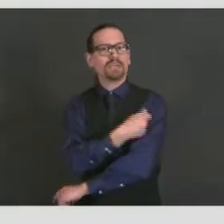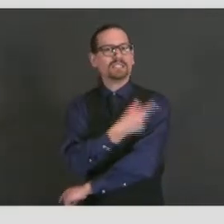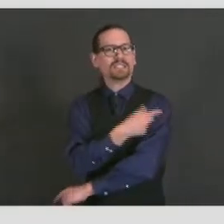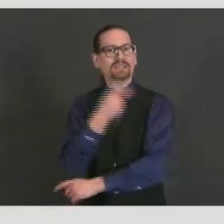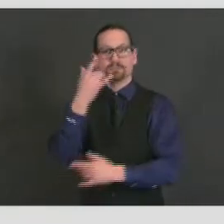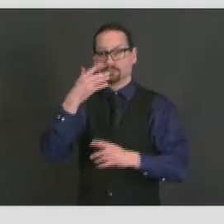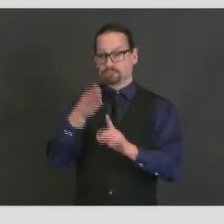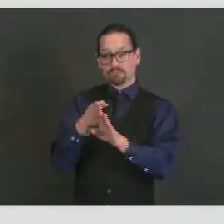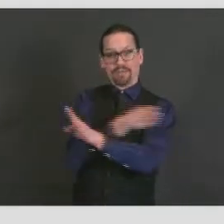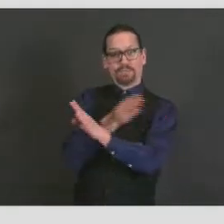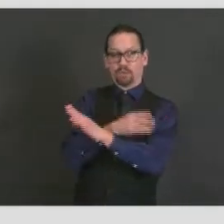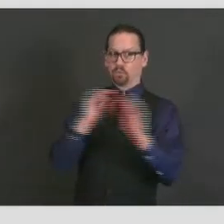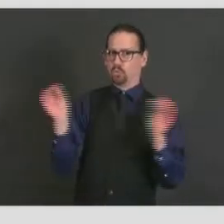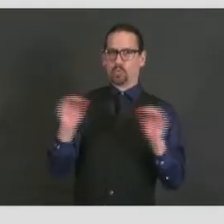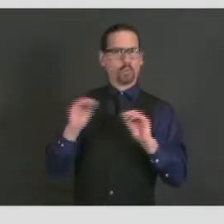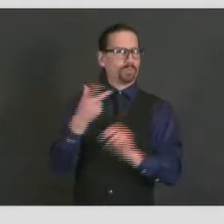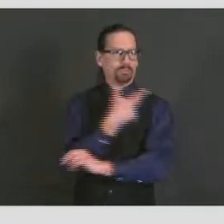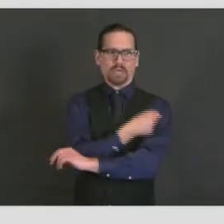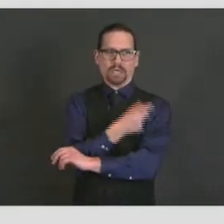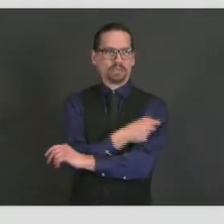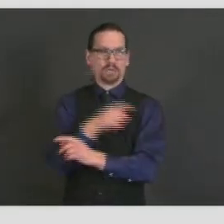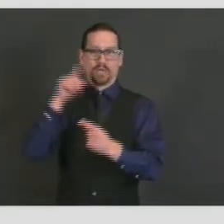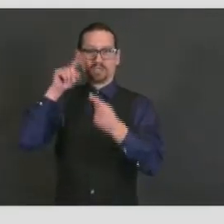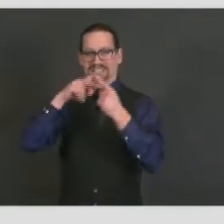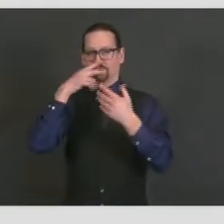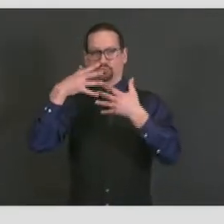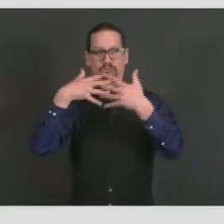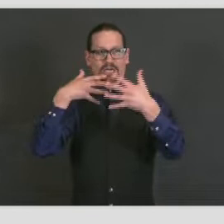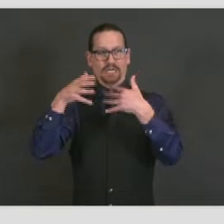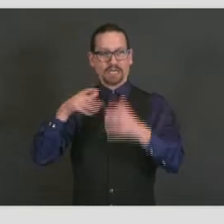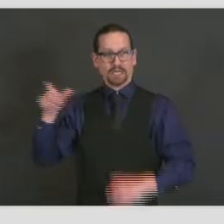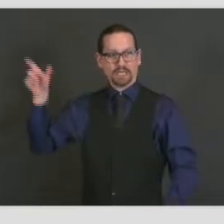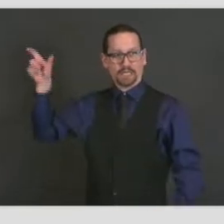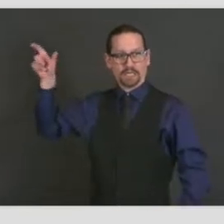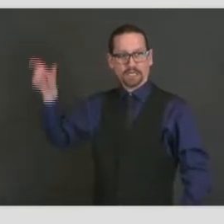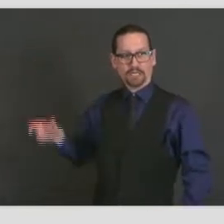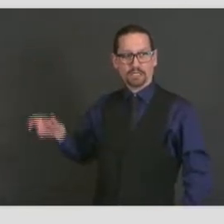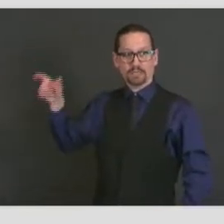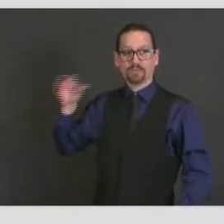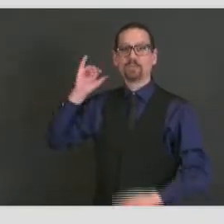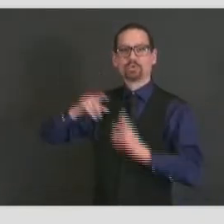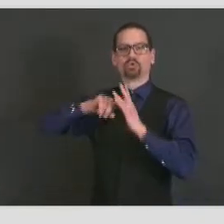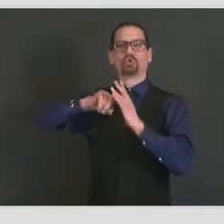WORKERS SINCE WE STARTED VACCINATING FOCUSING ON THEM.